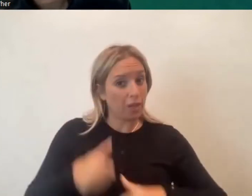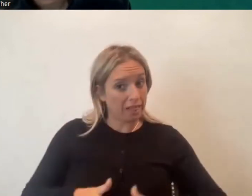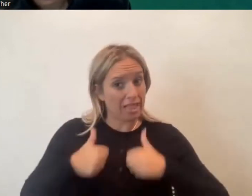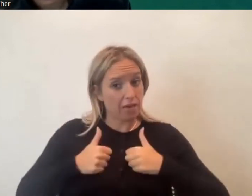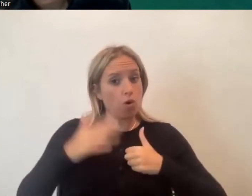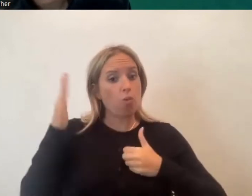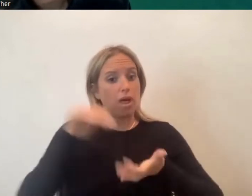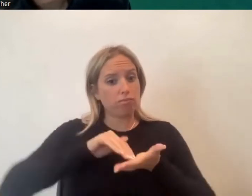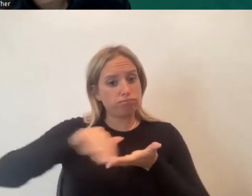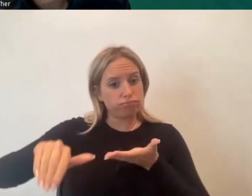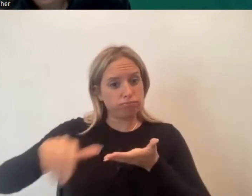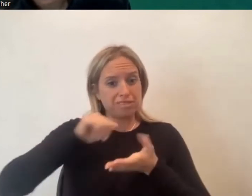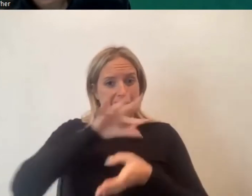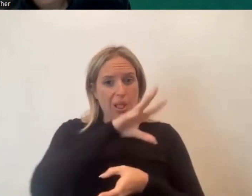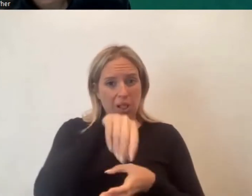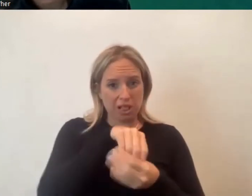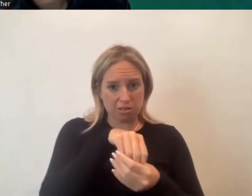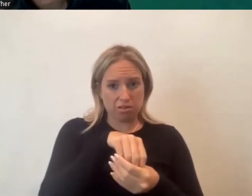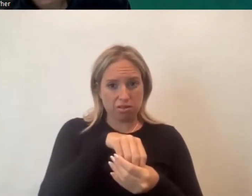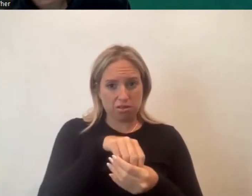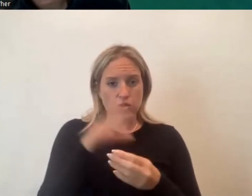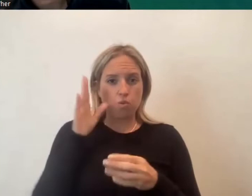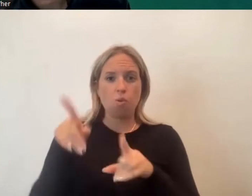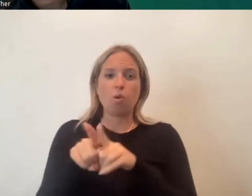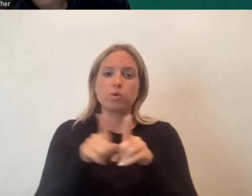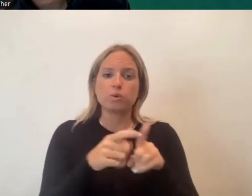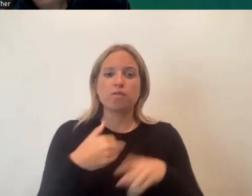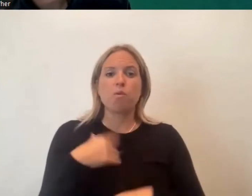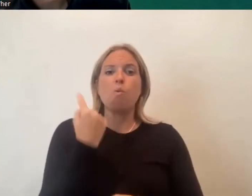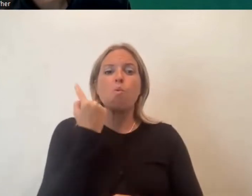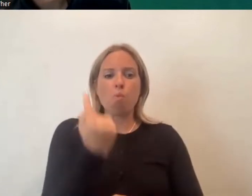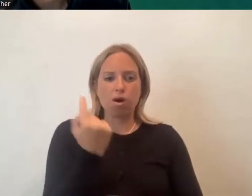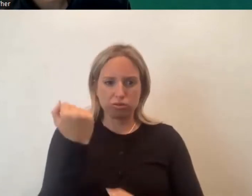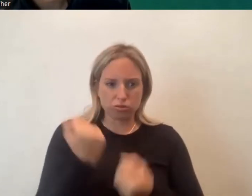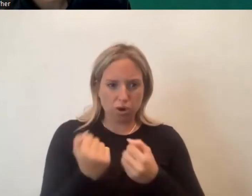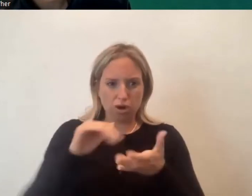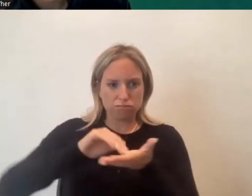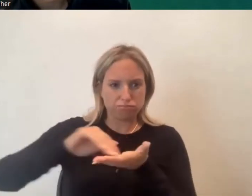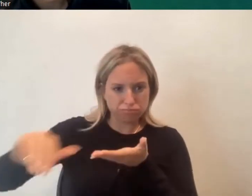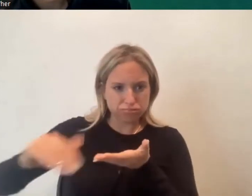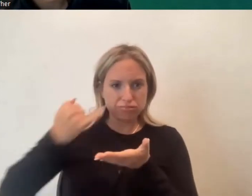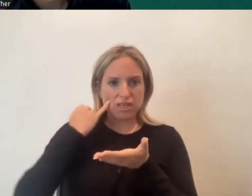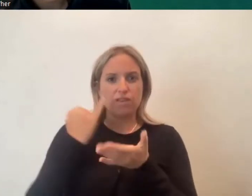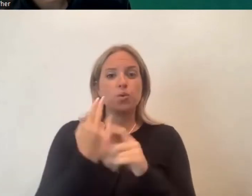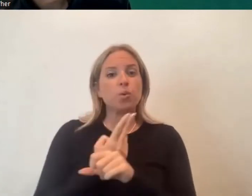You also can have one car excluded as long as you use it for some kind of transportation.